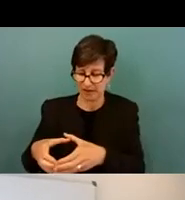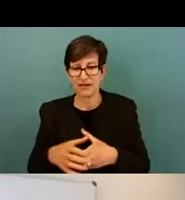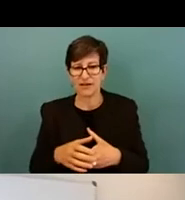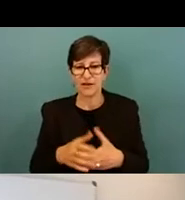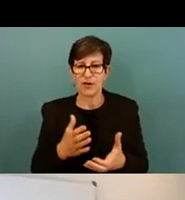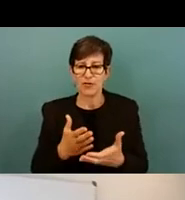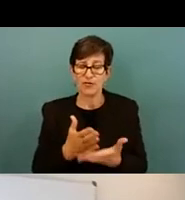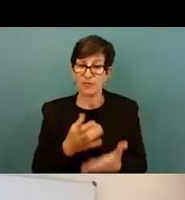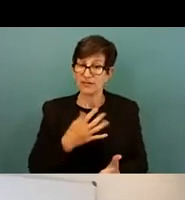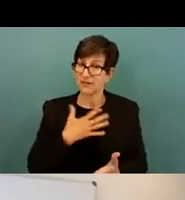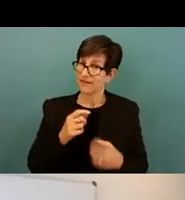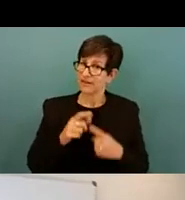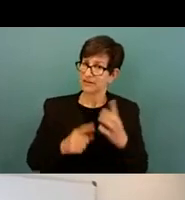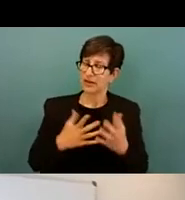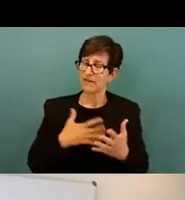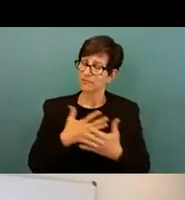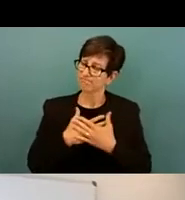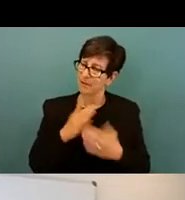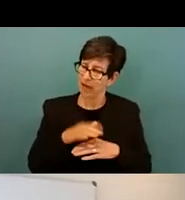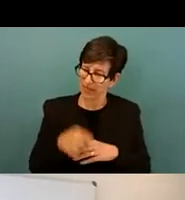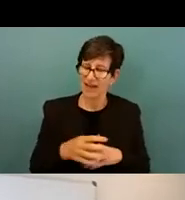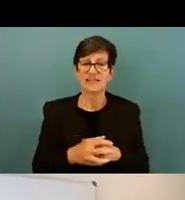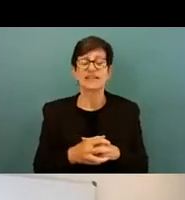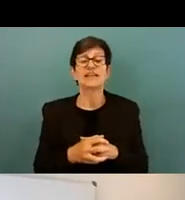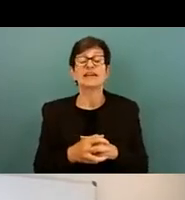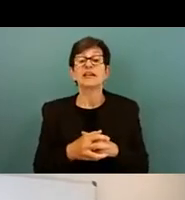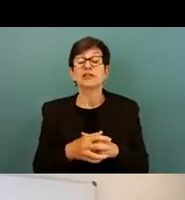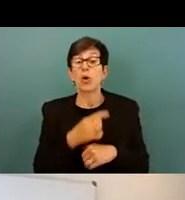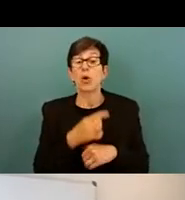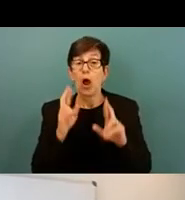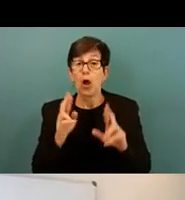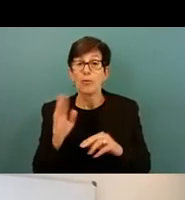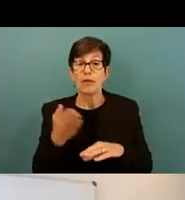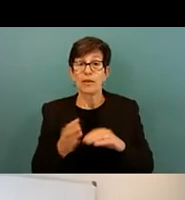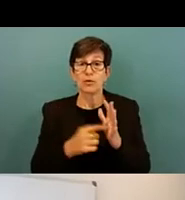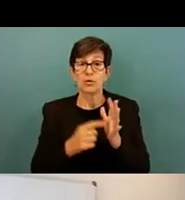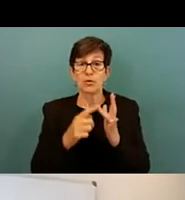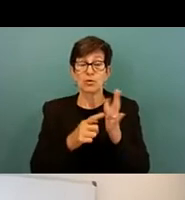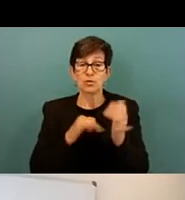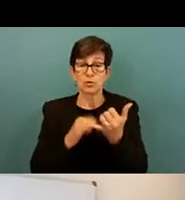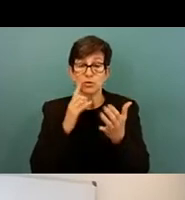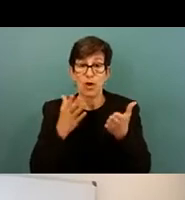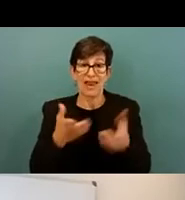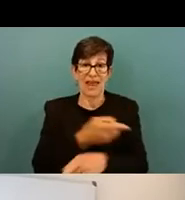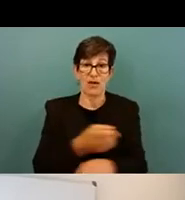a disability. And we're hoping that these new tools can allow different groups, different